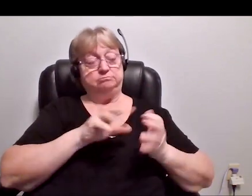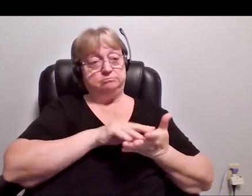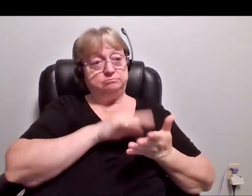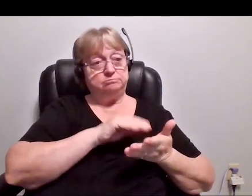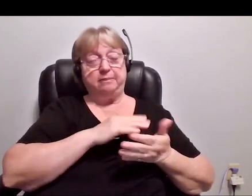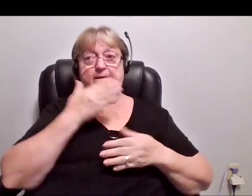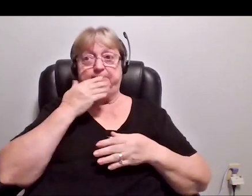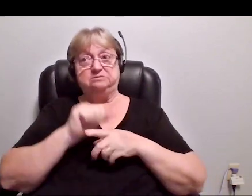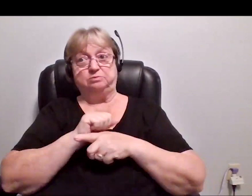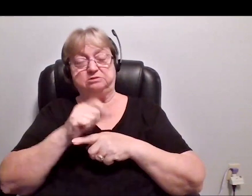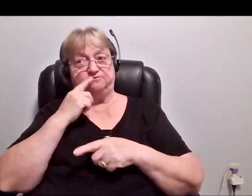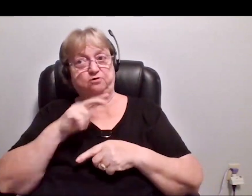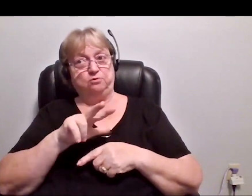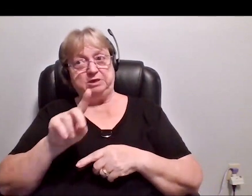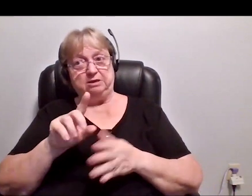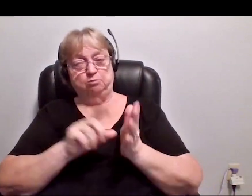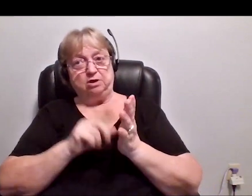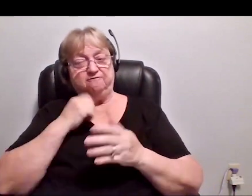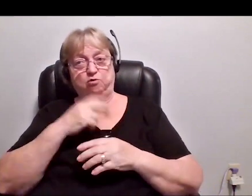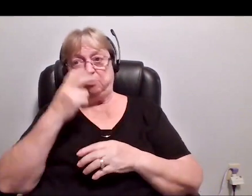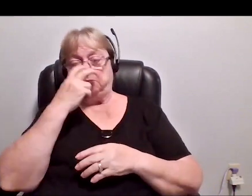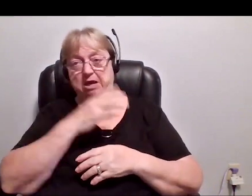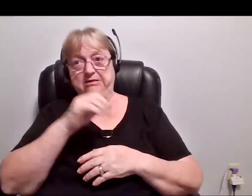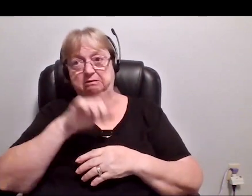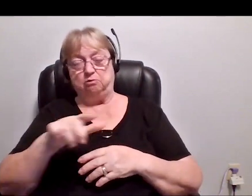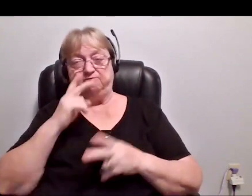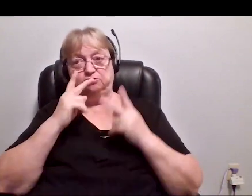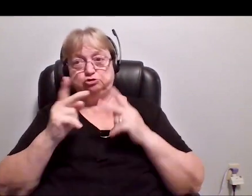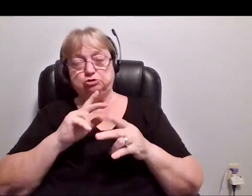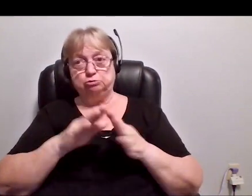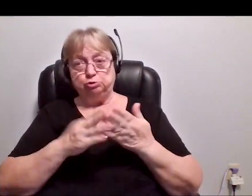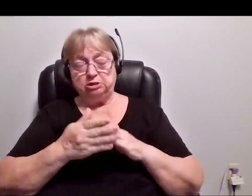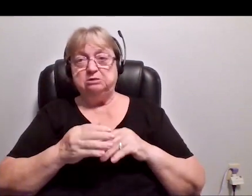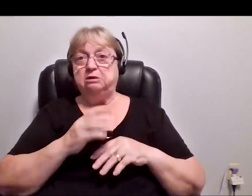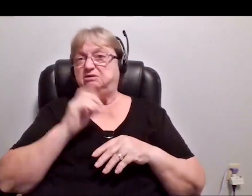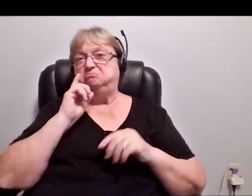for 3D printing for the blindness community. You'll be able to find resources for that on our website